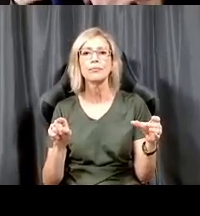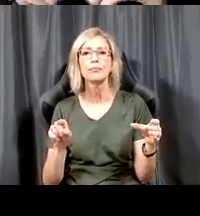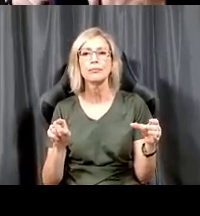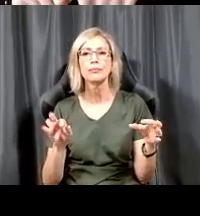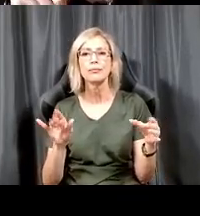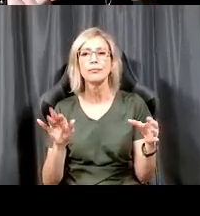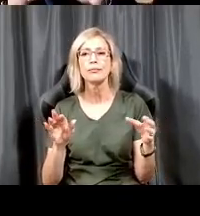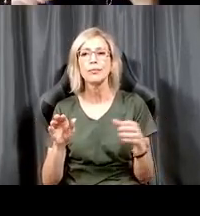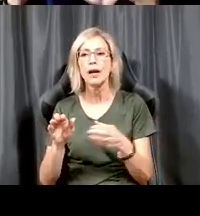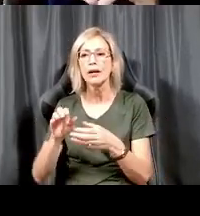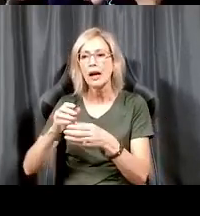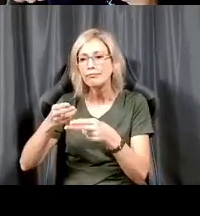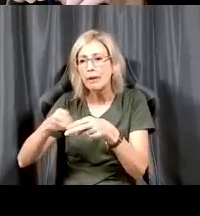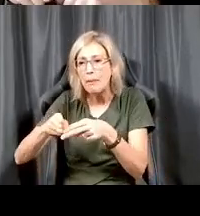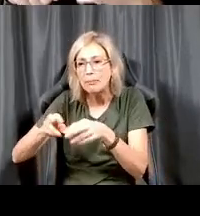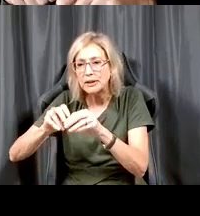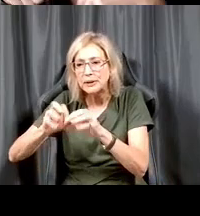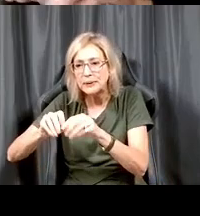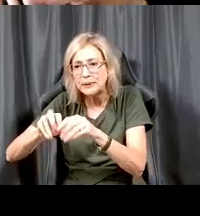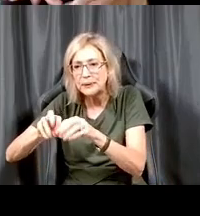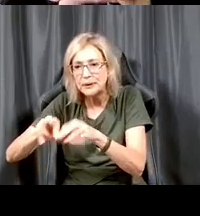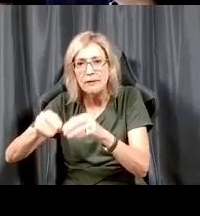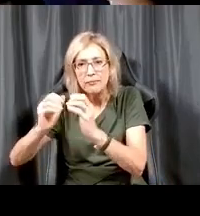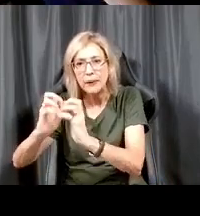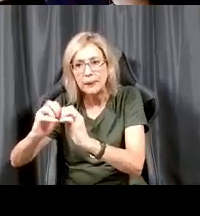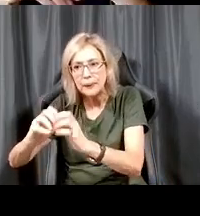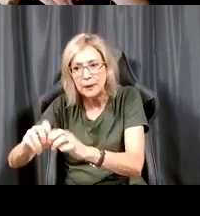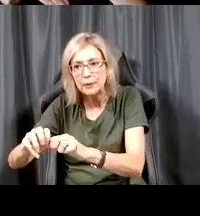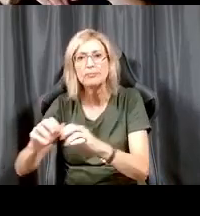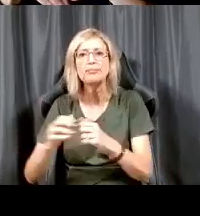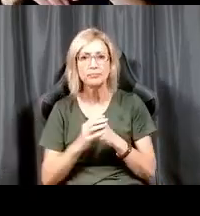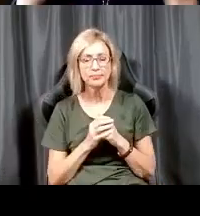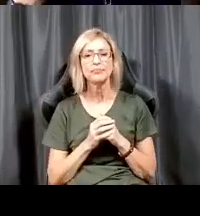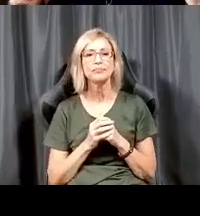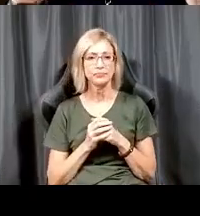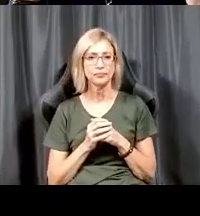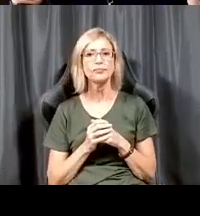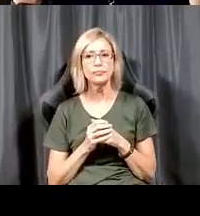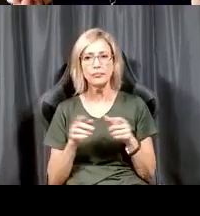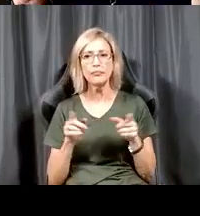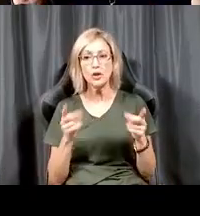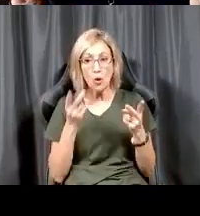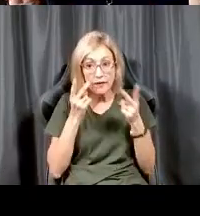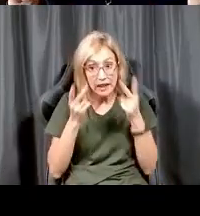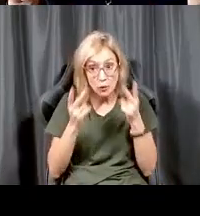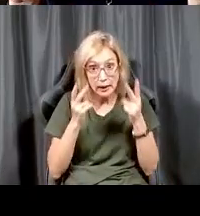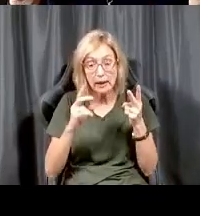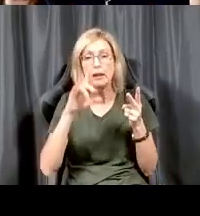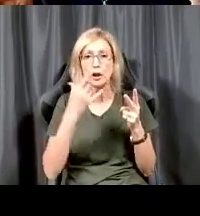ground or flaked. Made the fish flakey. So it's all loose. It's visually different on the plate. When